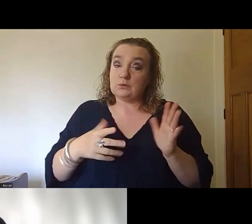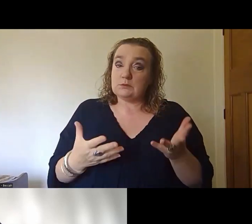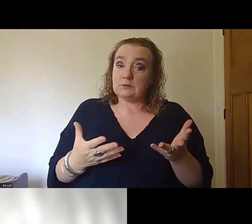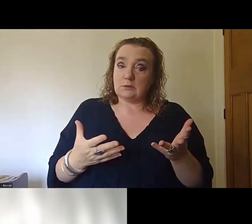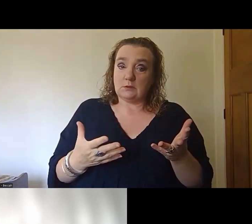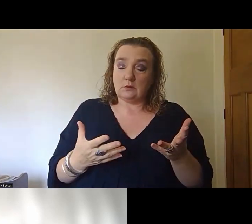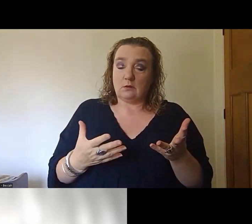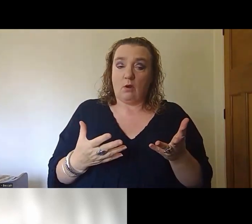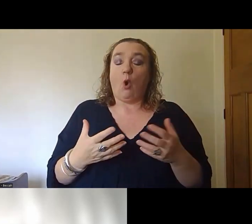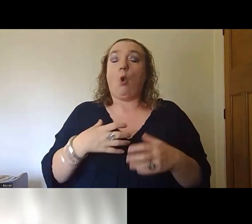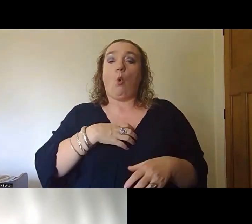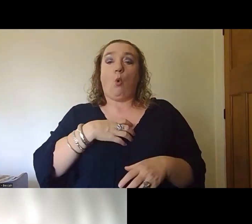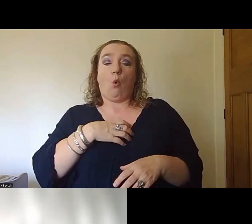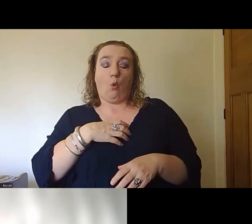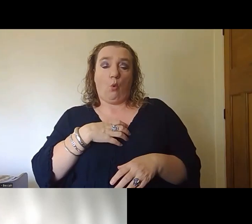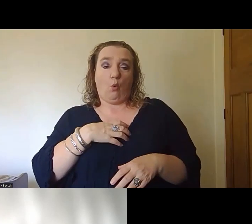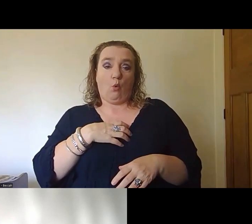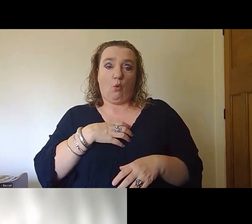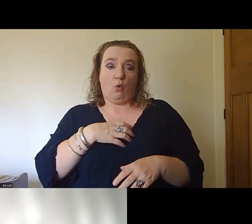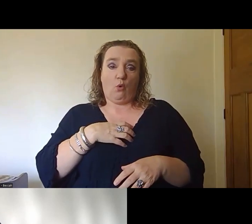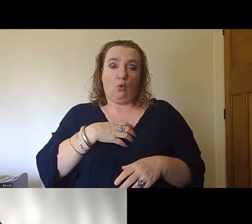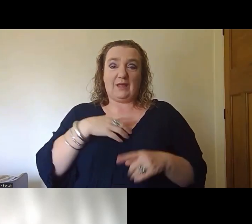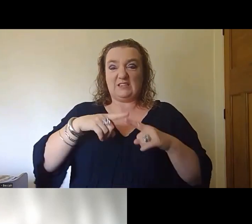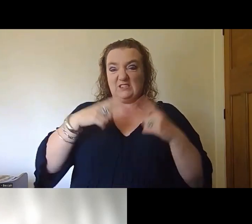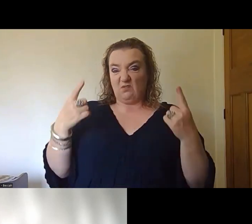"Oh, I've got to, I'm different from everyone else."